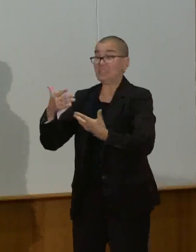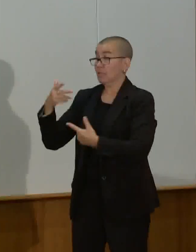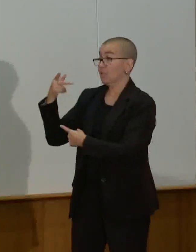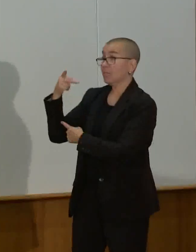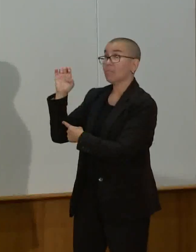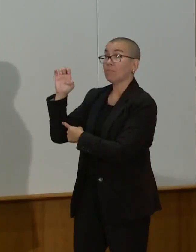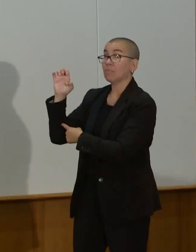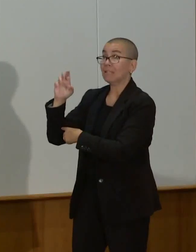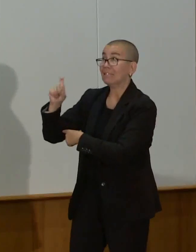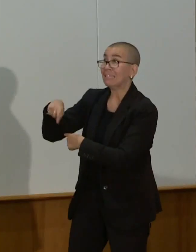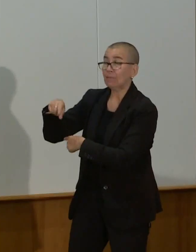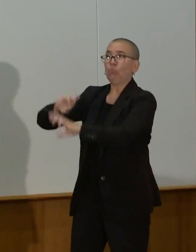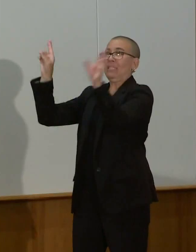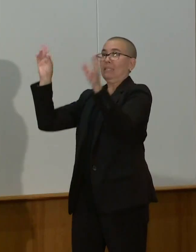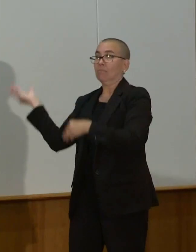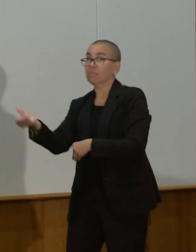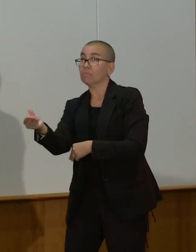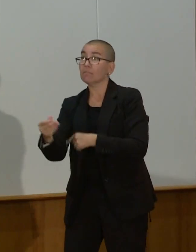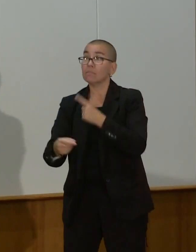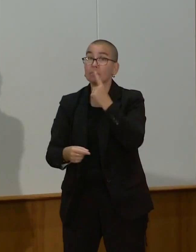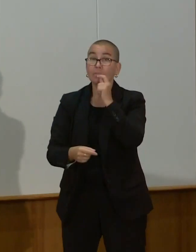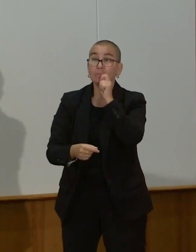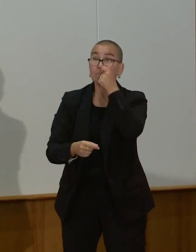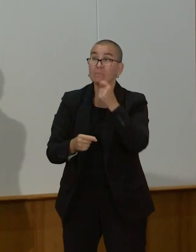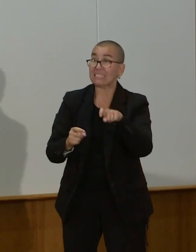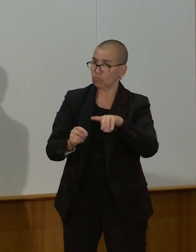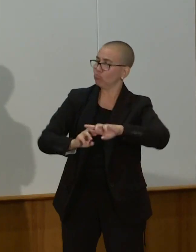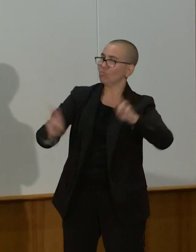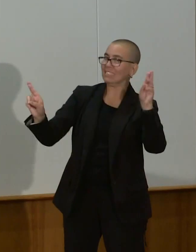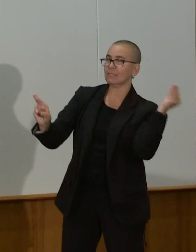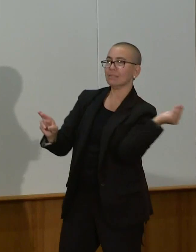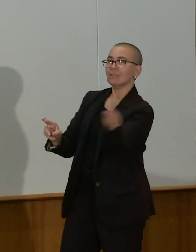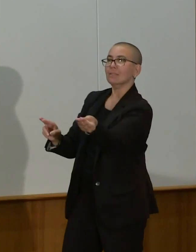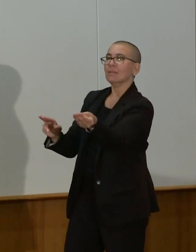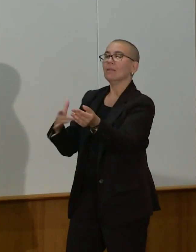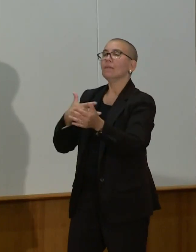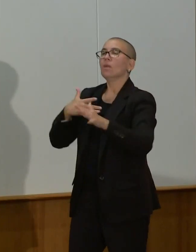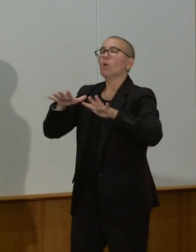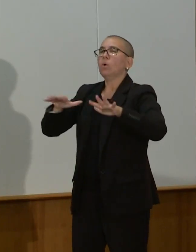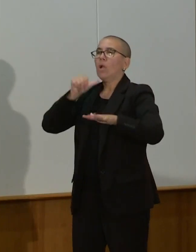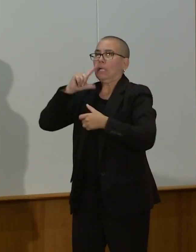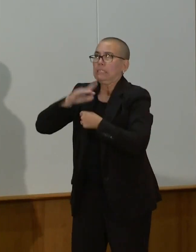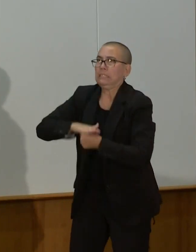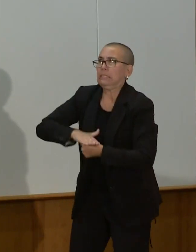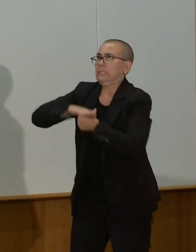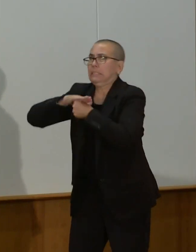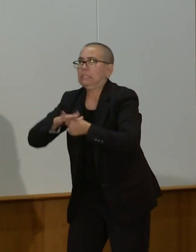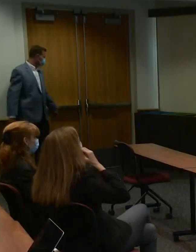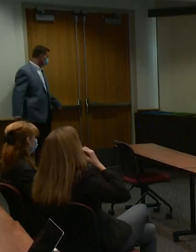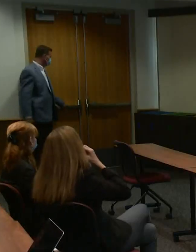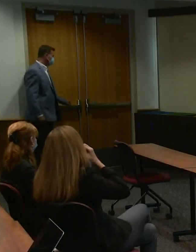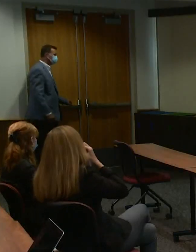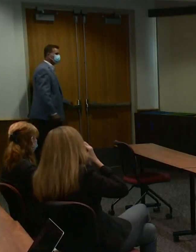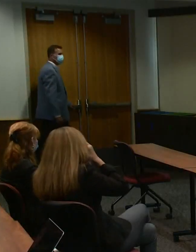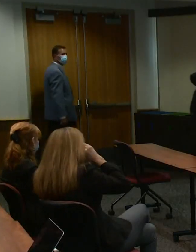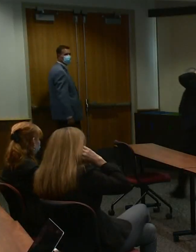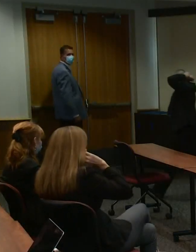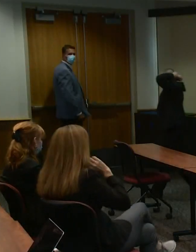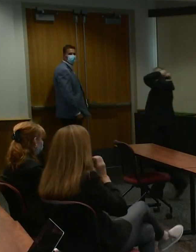NURSES FROM FEMA WERE SENT IN TO HELP, WITHOUT NURSES FROM FEMA WERE SENT IN TO HELP, WITHOUT THEM NURSES FROM FEMA WERE SENT IN TO HELP, WITHOUT THEM SHE TO HELP, WITHOUT THEM SHE TO HELP, WITHOUT THEM SHE WONDERS TO HELP, WITHOUT THEM SHE WONDERS HOW TO HELP, WITHOUT THEM SHE WONDERS HOW MANY TO HELP, WITHOUT THEM SHE WONDERS HOW MANY MORE TO HELP, WITHOUT THEM SHE WONDERS HOW MANY MORE CASES WONDERS HOW MANY MORE CASES WONDERS HOW MANY MORE CASES THEY WONDERS HOW MANY MORE CASES THEY WOULD WONDERS HOW MANY MORE CASES THEY WOULD HAVE WONDERS HOW MANY MORE CASES THEY WOULD HAVE SEEN, WONDERS HOW MANY MORE CASES THEY WOULD HAVE SEEN, WHILE WONDERS HOW MANY MORE CASES THEY WOULD HAVE SEEN, WHILE THE THEY WOULD HAVE SEEN, WHILE THE THEY WOULD HAVE SEEN, WHILE THE NUMBERS THEY WOULD HAVE SEEN, WHILE THE NUMBERS ARE THEY WOULD HAVE SEEN, WHILE THE NUMBERS ARE GOING THEY WOULD HAVE SEEN, WHILE THE NUMBERS ARE GOING IN THEY WOULD HAVE SEEN, WHILE THE NUMBERS ARE GOING IN THE THEY WOULD HAVE SEEN, WHILE THE NUMBERS ARE GOING IN THE RIGHT NUMBERS ARE GOING IN THE RIGHT NUMBERS ARE GOING IN THE RIGHT DIRECTION, NUMBERS ARE GOING IN THE RIGHT DIRECTION, STATE NUMBERS ARE GOING IN THE RIGHT DIRECTION, STATE LEADERS NUMBERS ARE GOING IN THE RIGHT DIRECTION, STATE LEADERS SAY